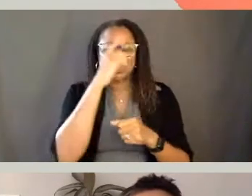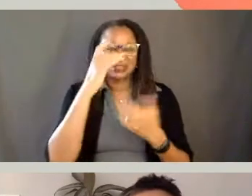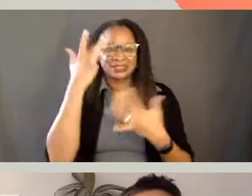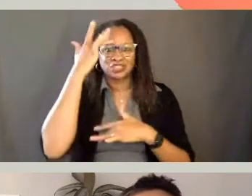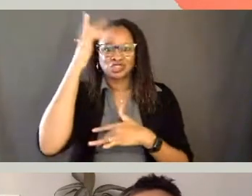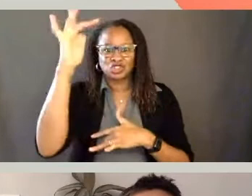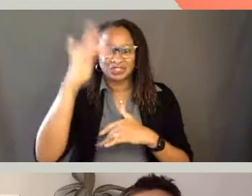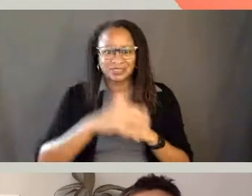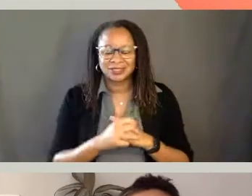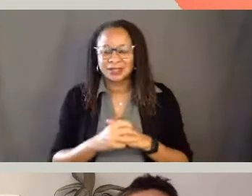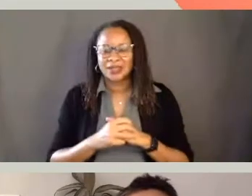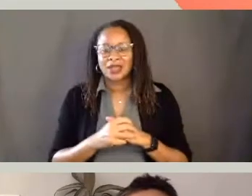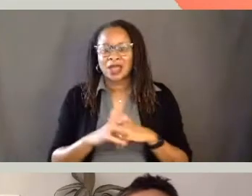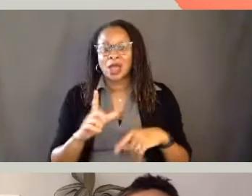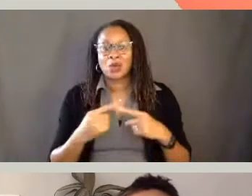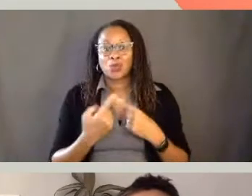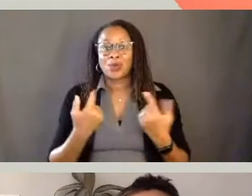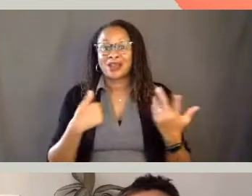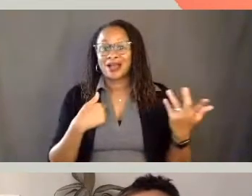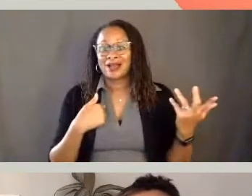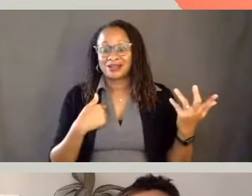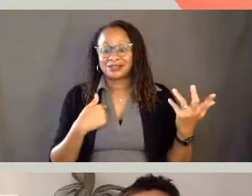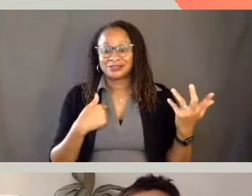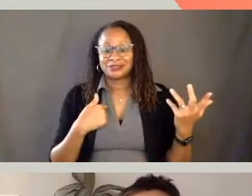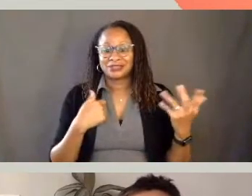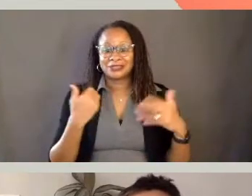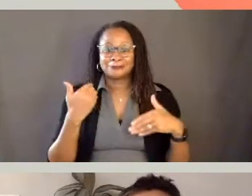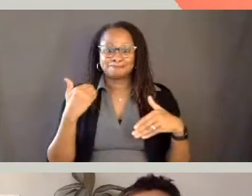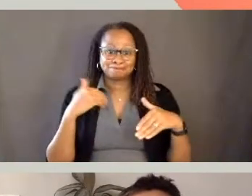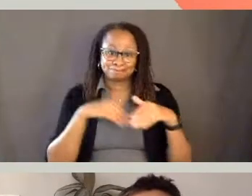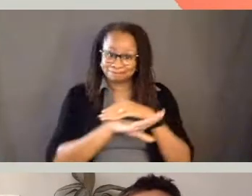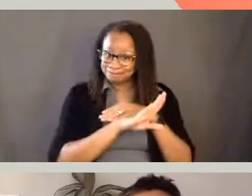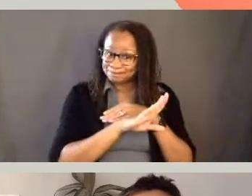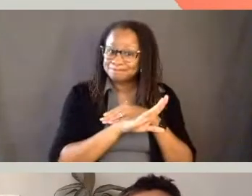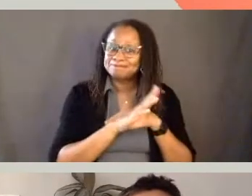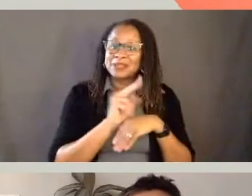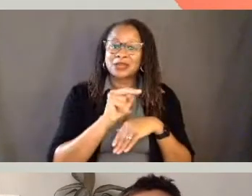When I got admitted into NYU I came up to him and,